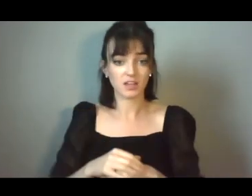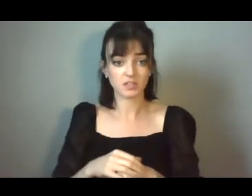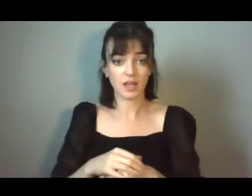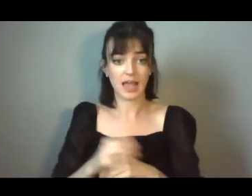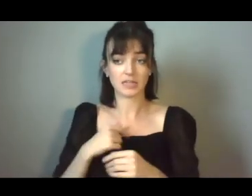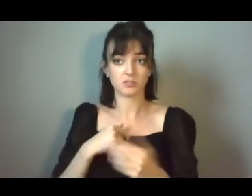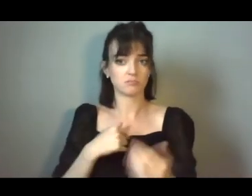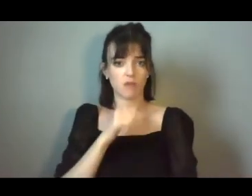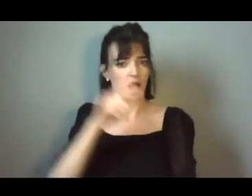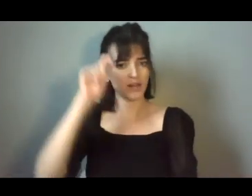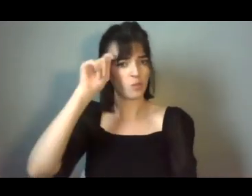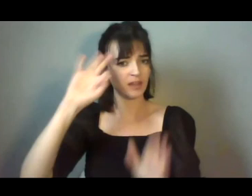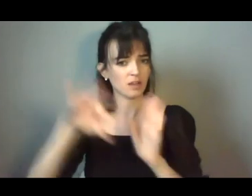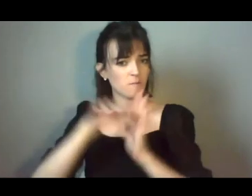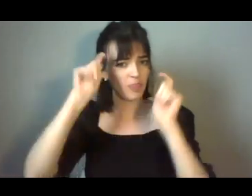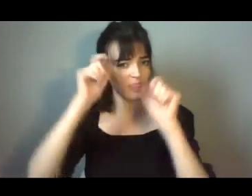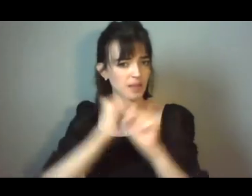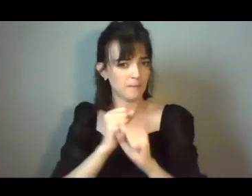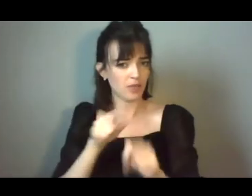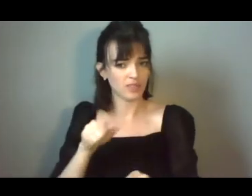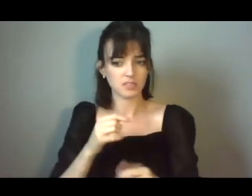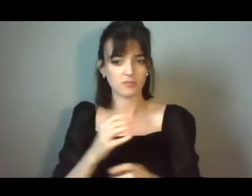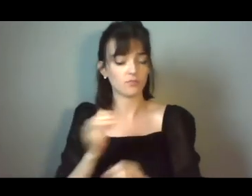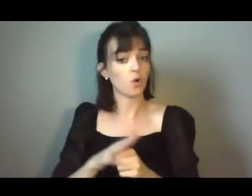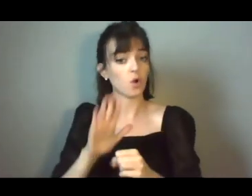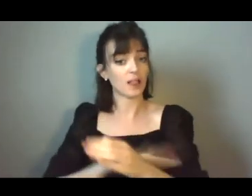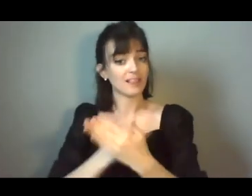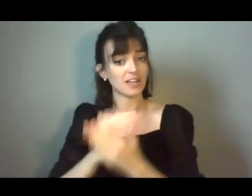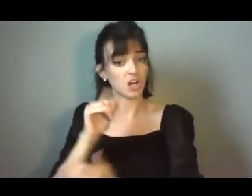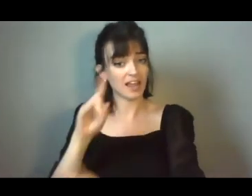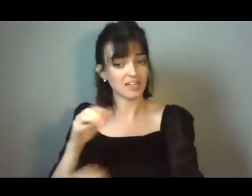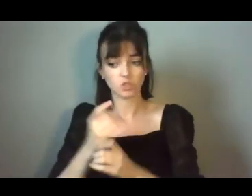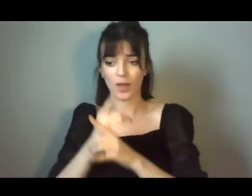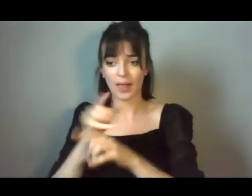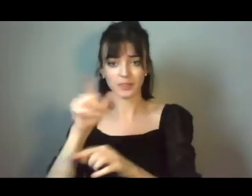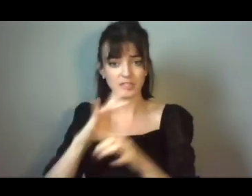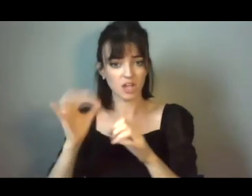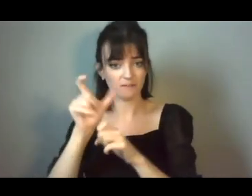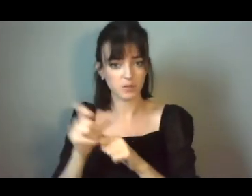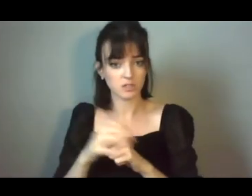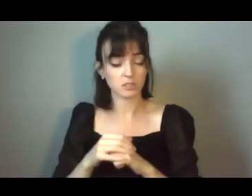for legal aid to help such a person. So in terms of legal aid, are there further developments there